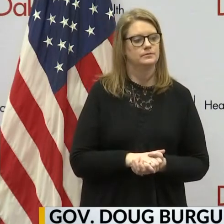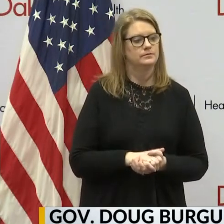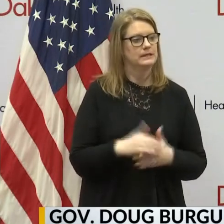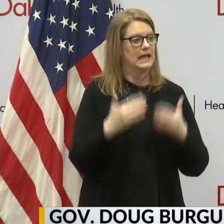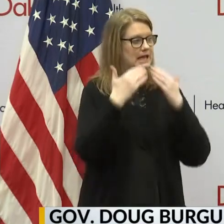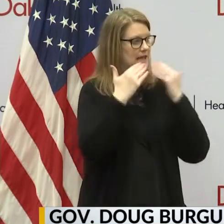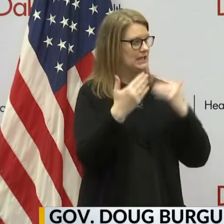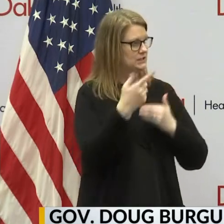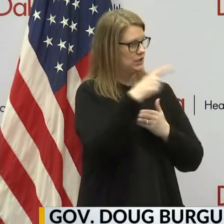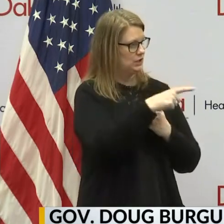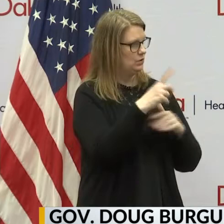THE BOARD FOR MAKING THAT HAPPEN.